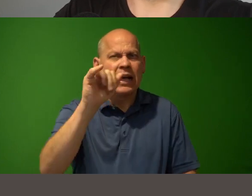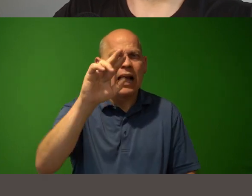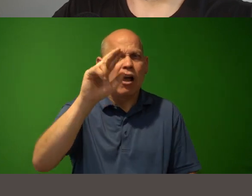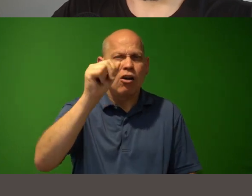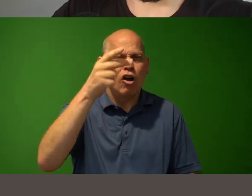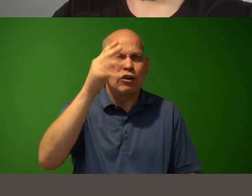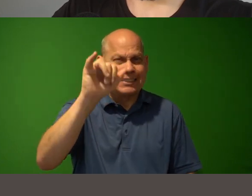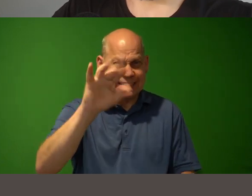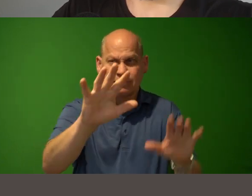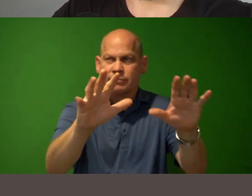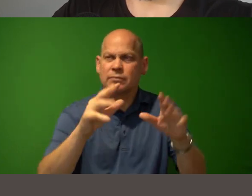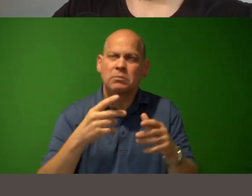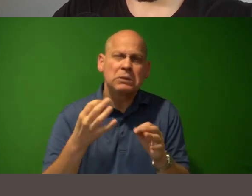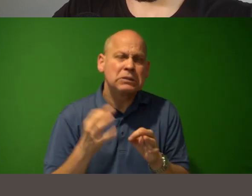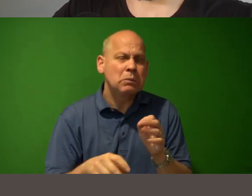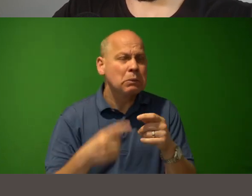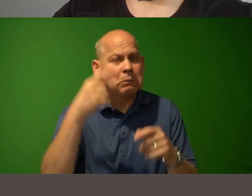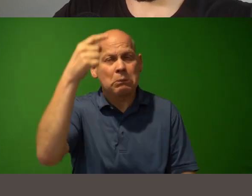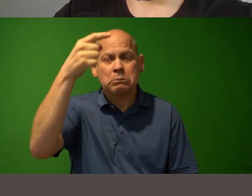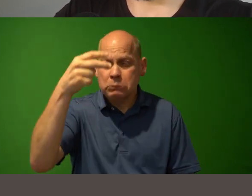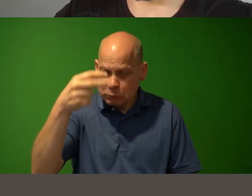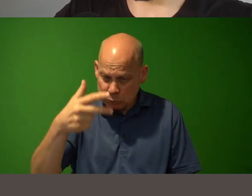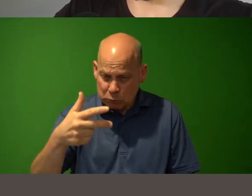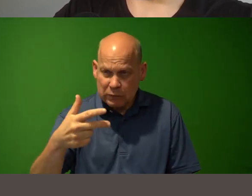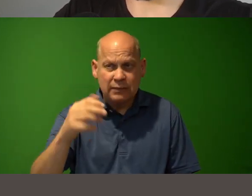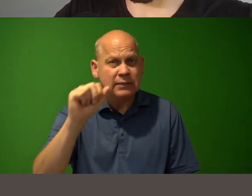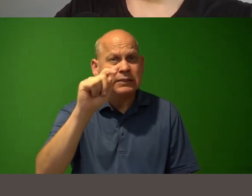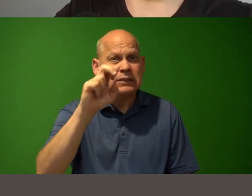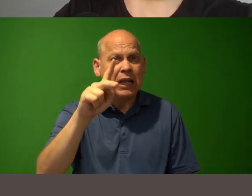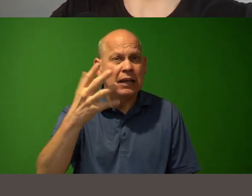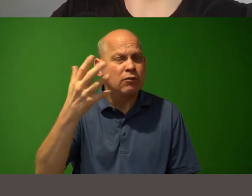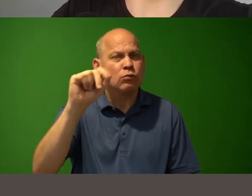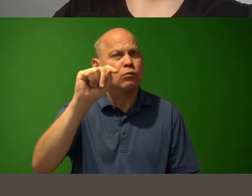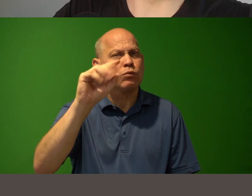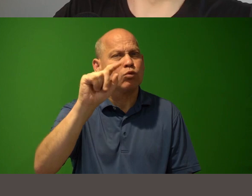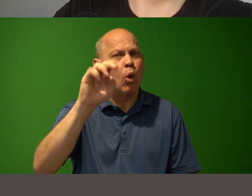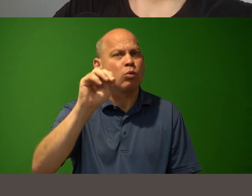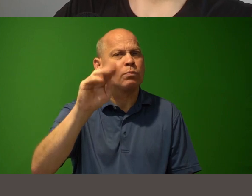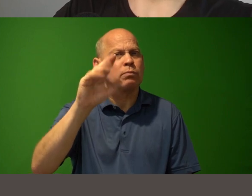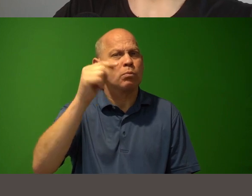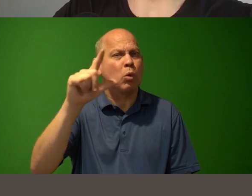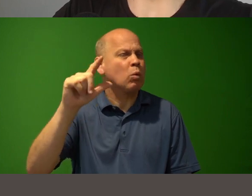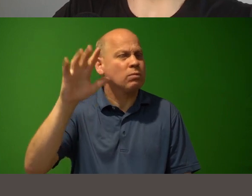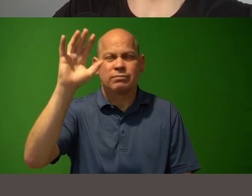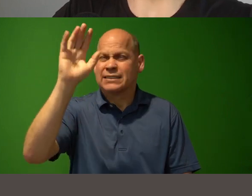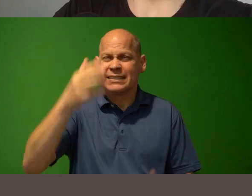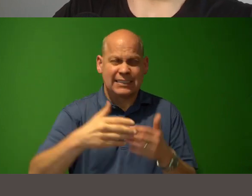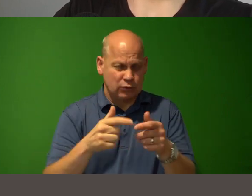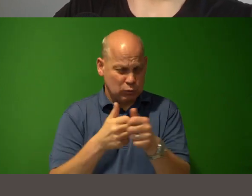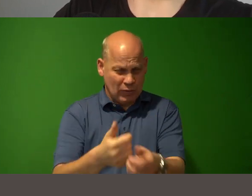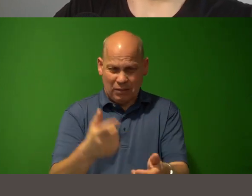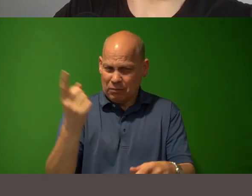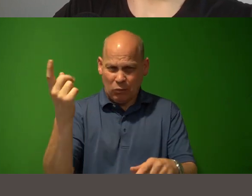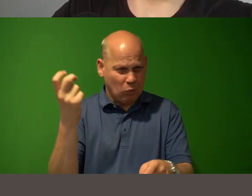Hierarchy can be as simple as a one, two, three stack, a total pull, very easy to follow, hard to mess up.